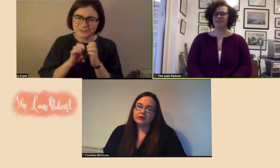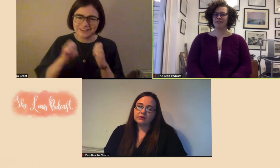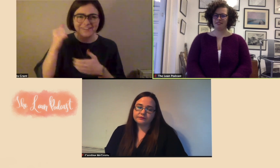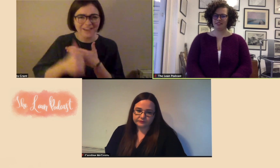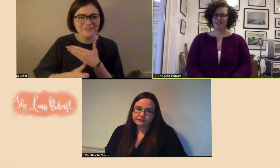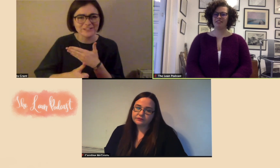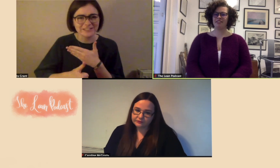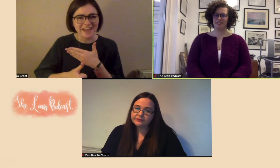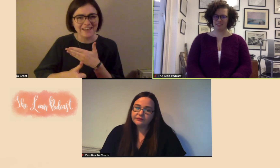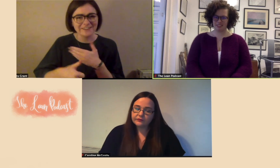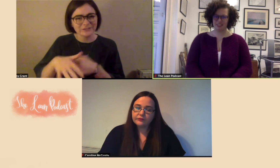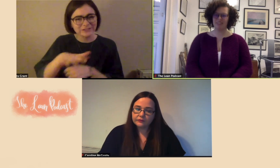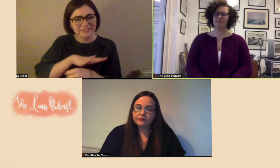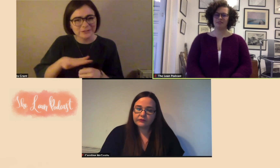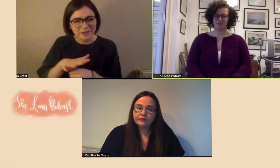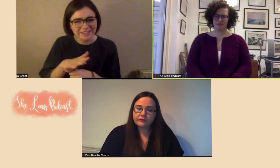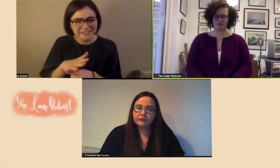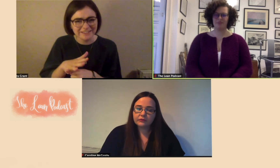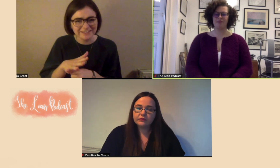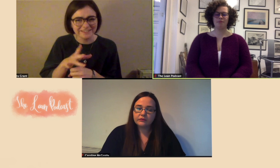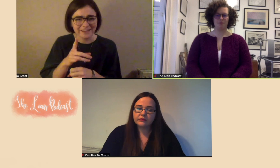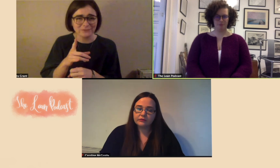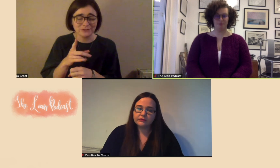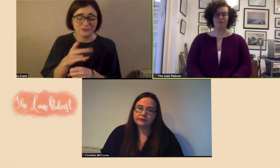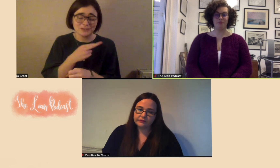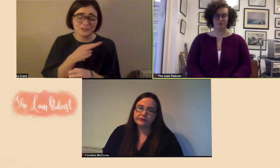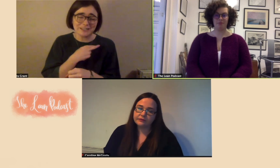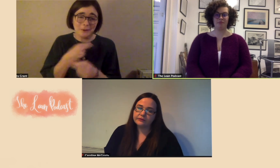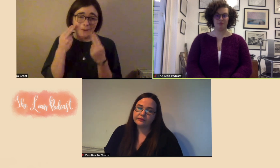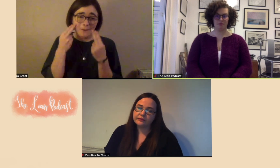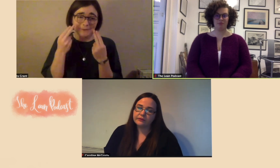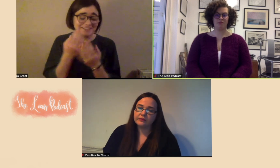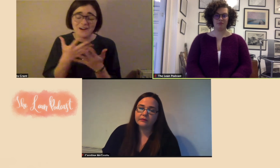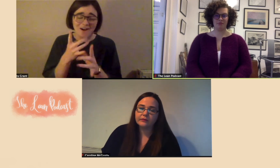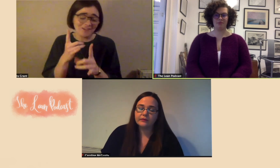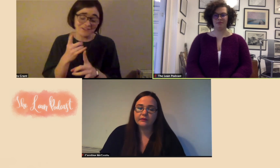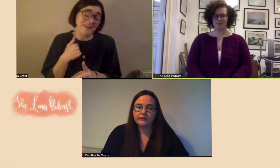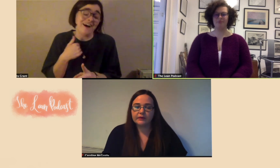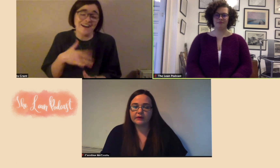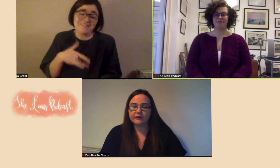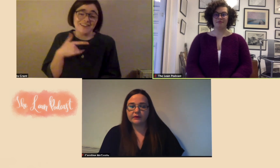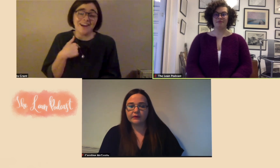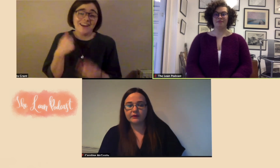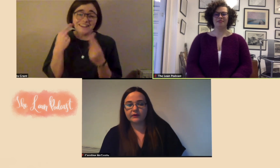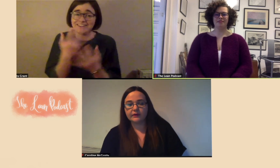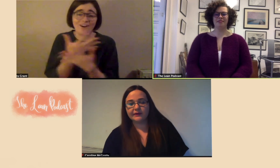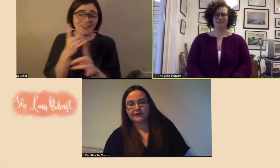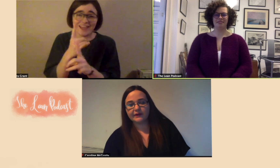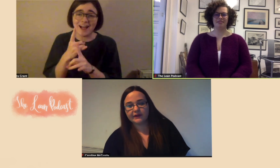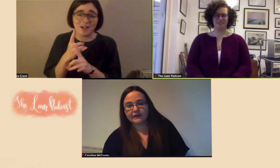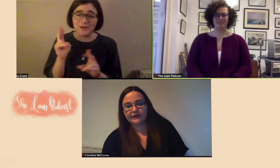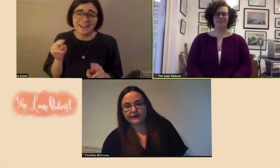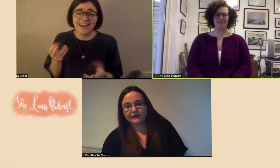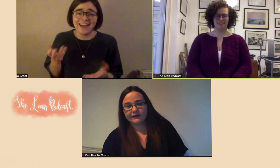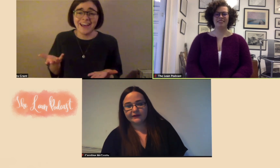Brilliant. - Perfect. Yeah, and I think as well you know, that's a very practical tip that you can use in an everyday situation.